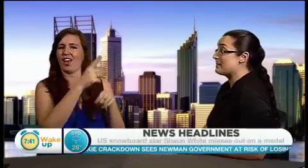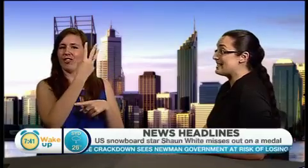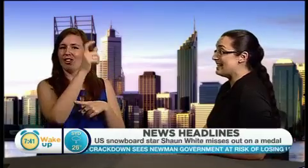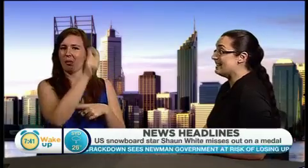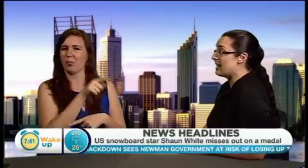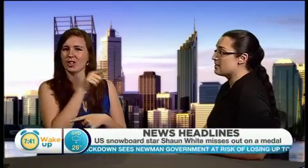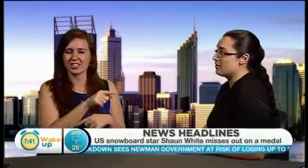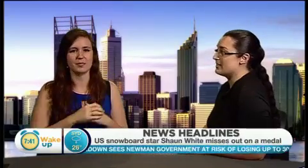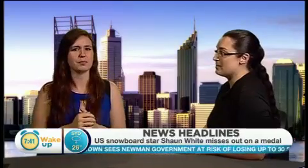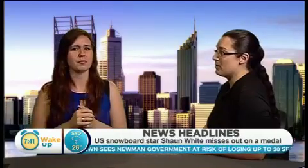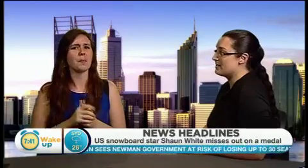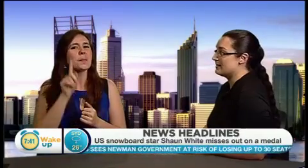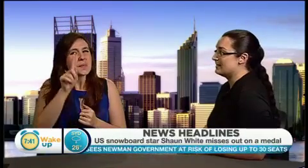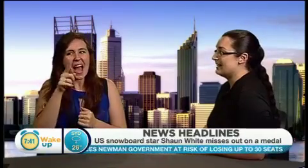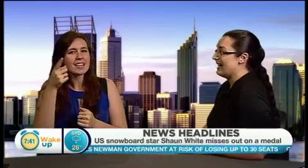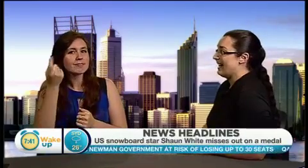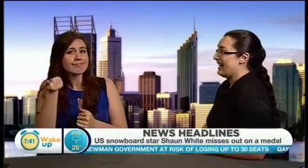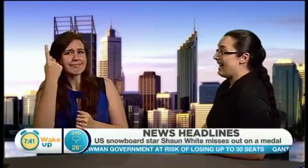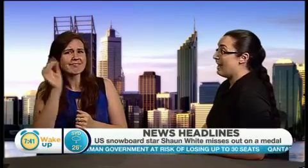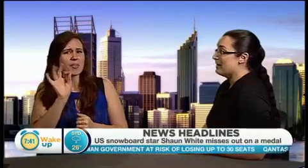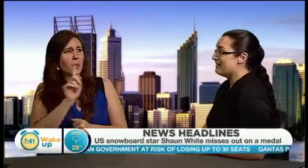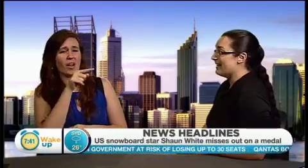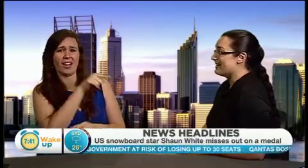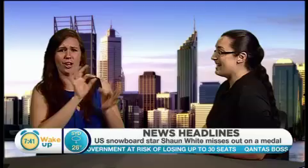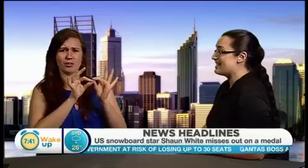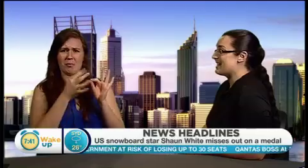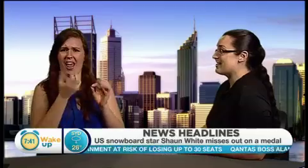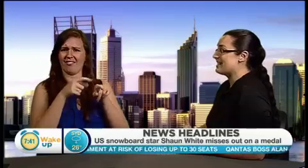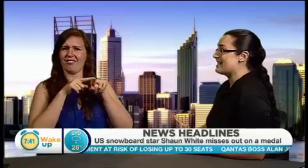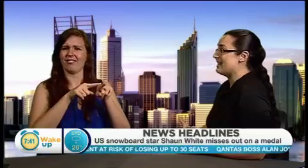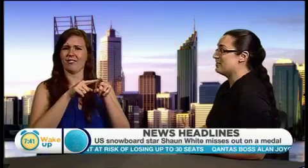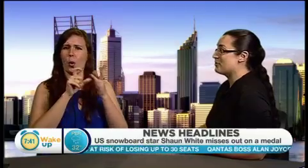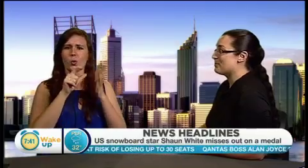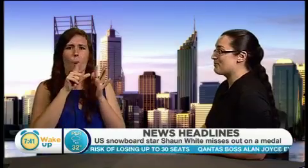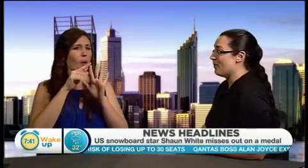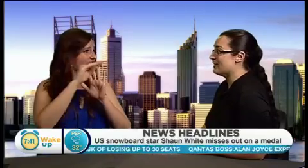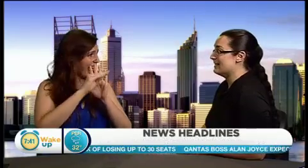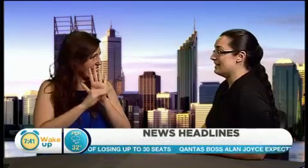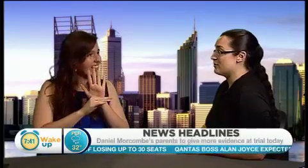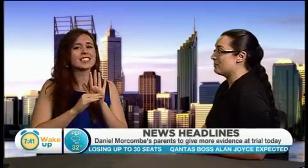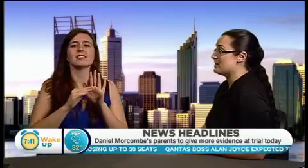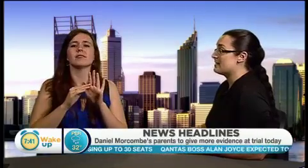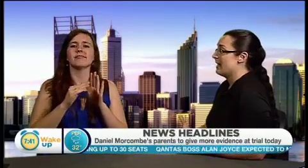has been seen as a 13th person. However, that doesn't actually understand the interpret's role and